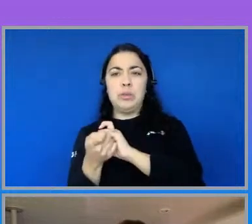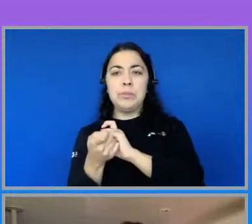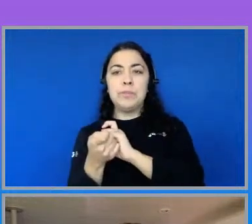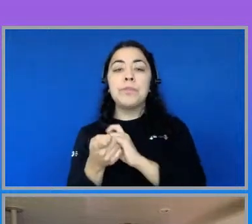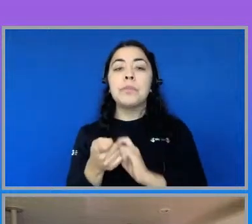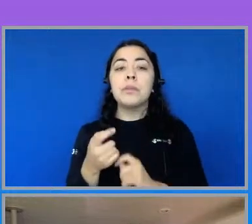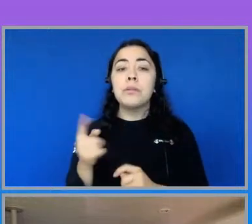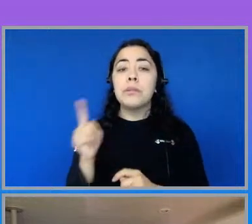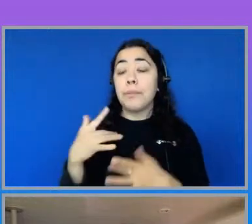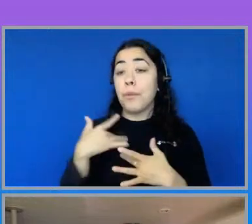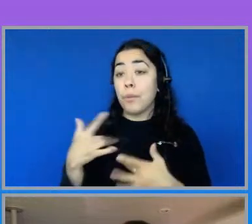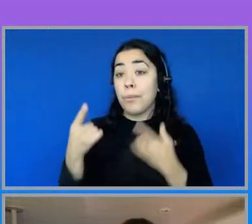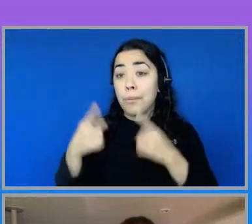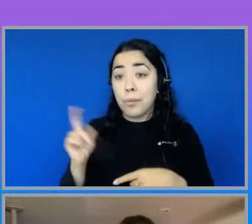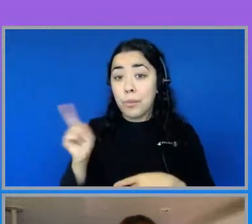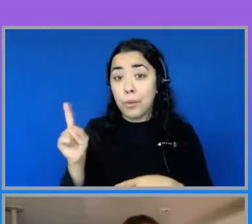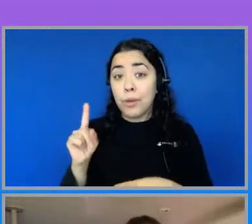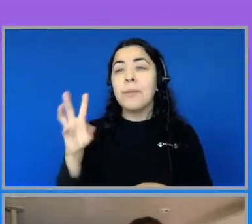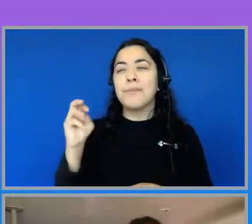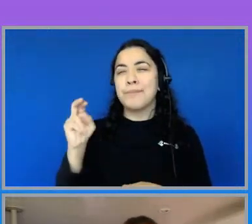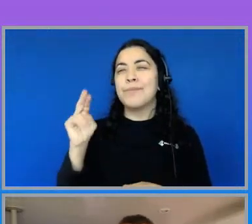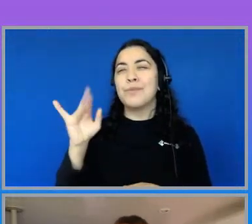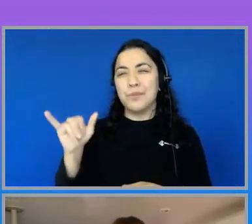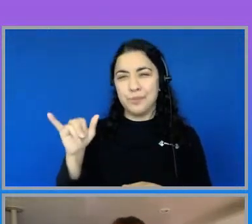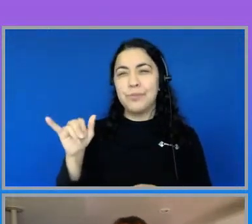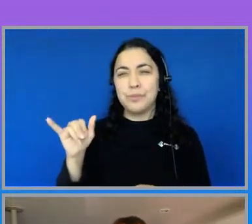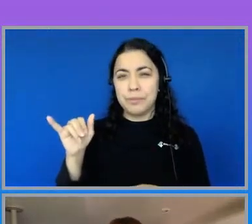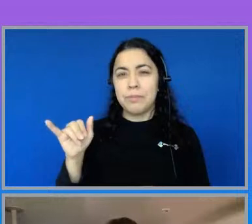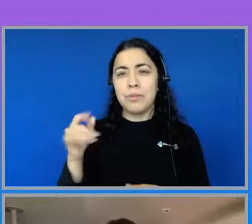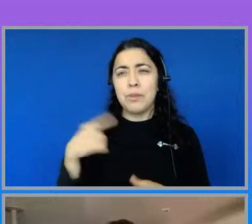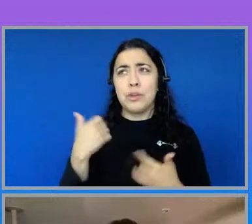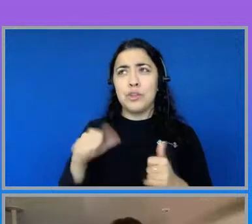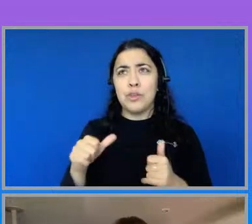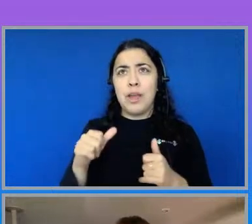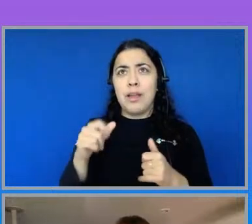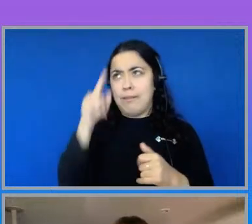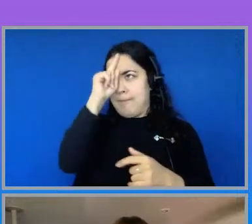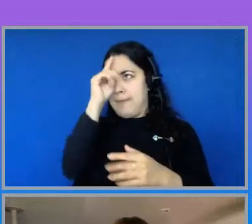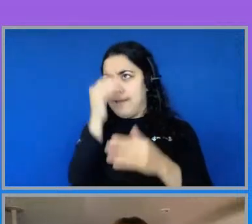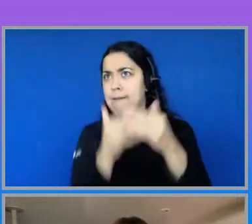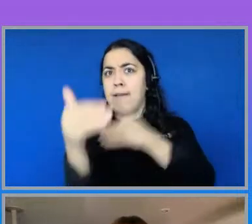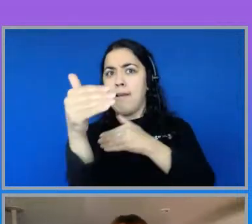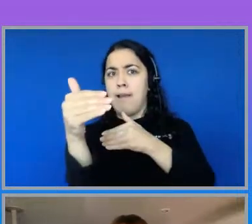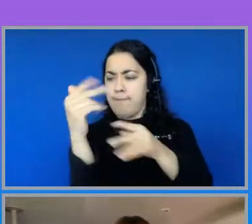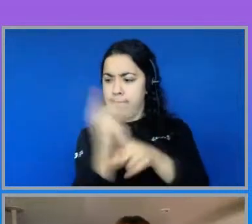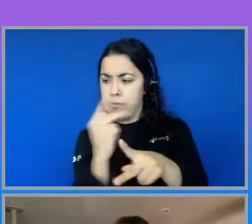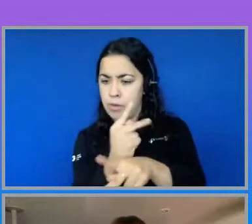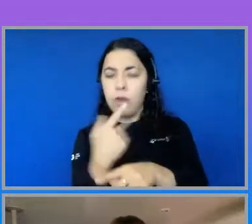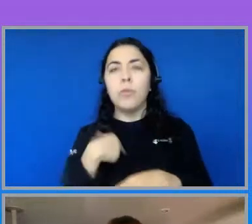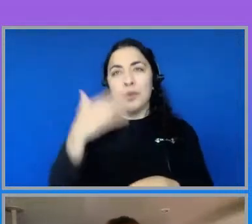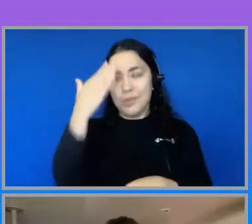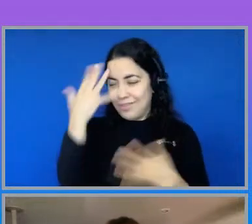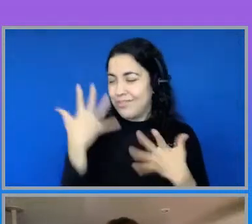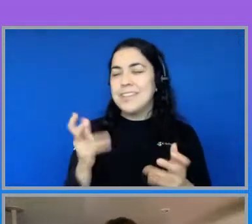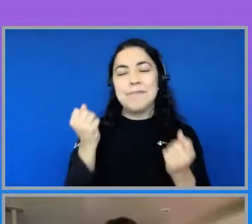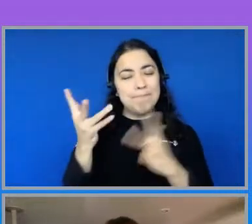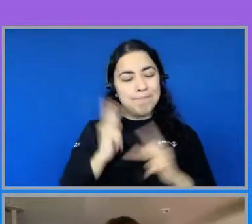likely to come up is in masonry. And so we're trying to get ahead of ourselves. We know that